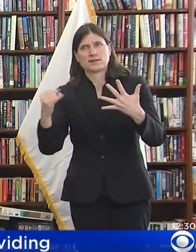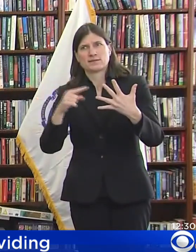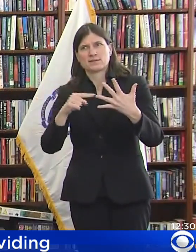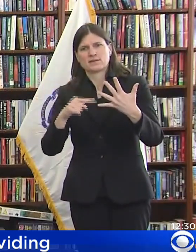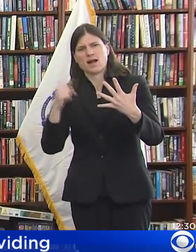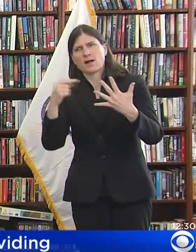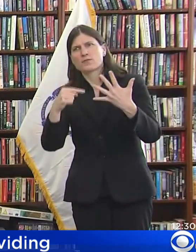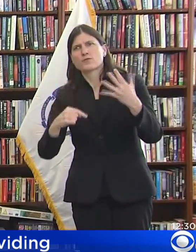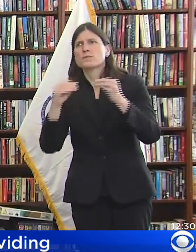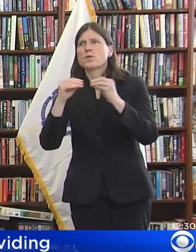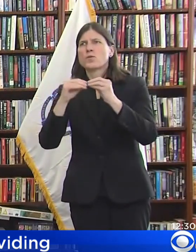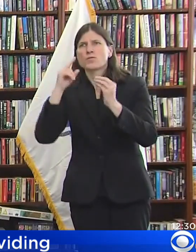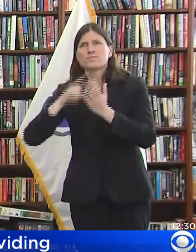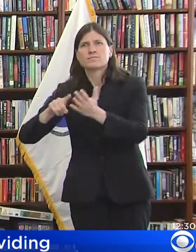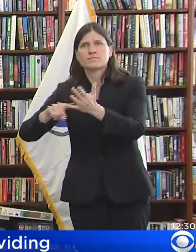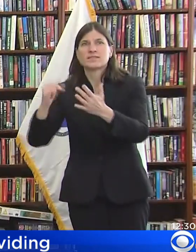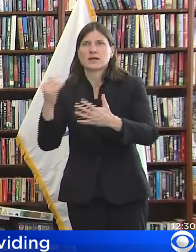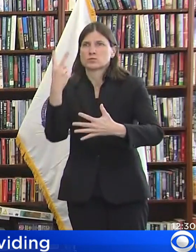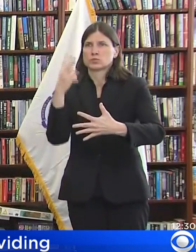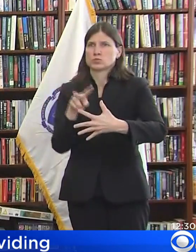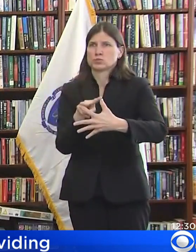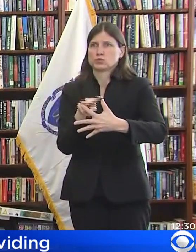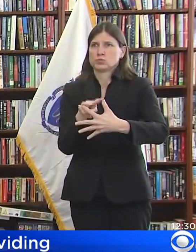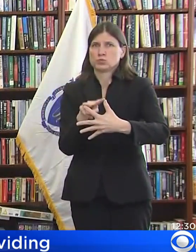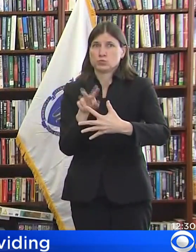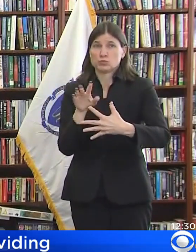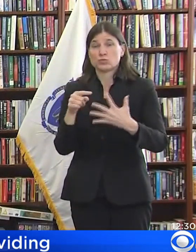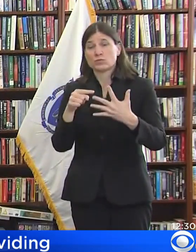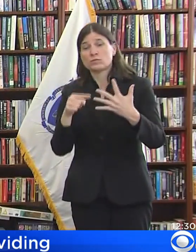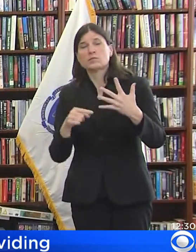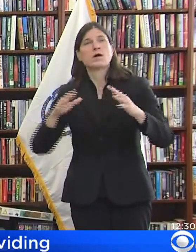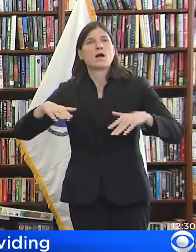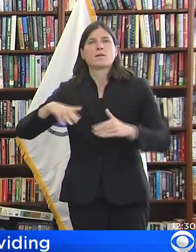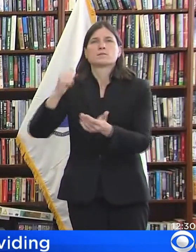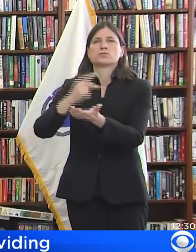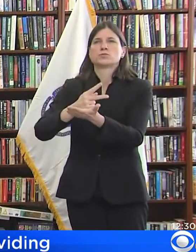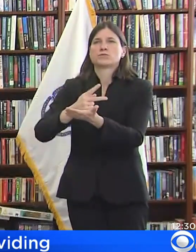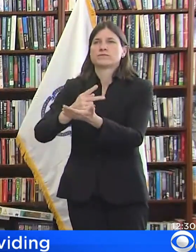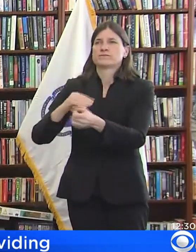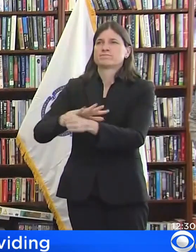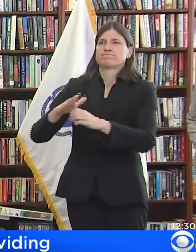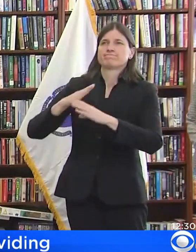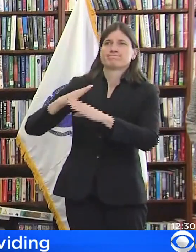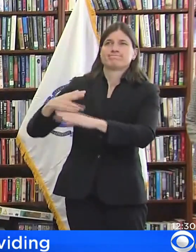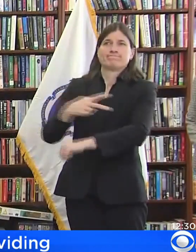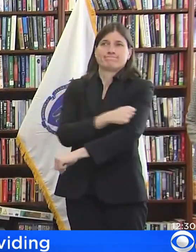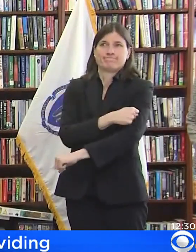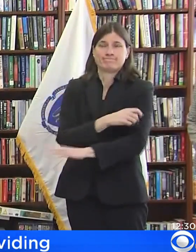GOT EVERYBODY UPDATED ON FURTHER DETAILS AS WE MOVE THROUGH OUR DISTRIBUTION PLAN, THE LATEST INFORMATION WHEN YOU